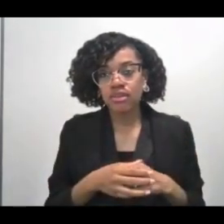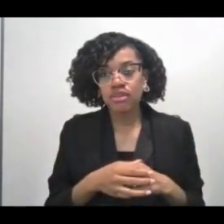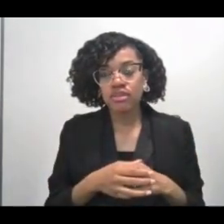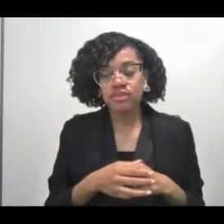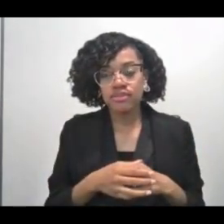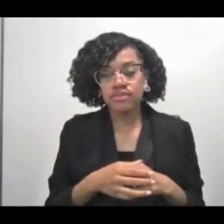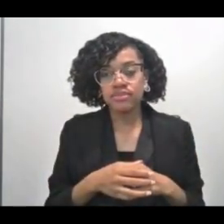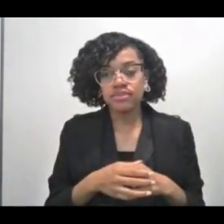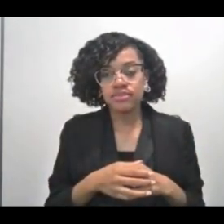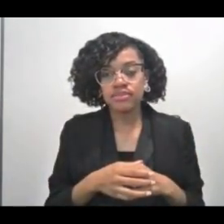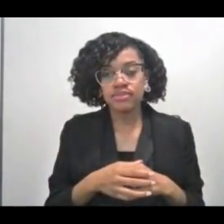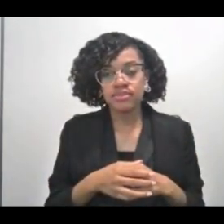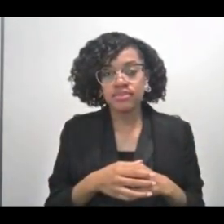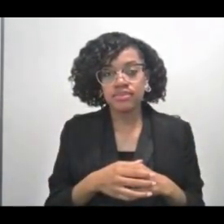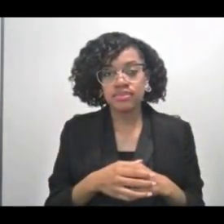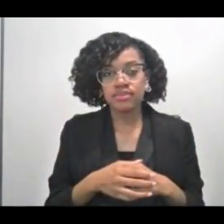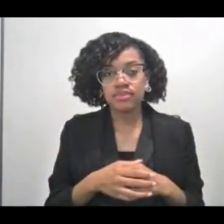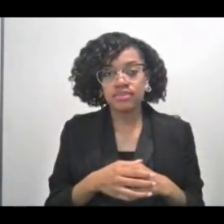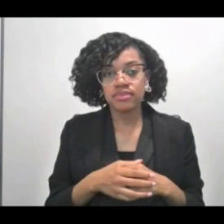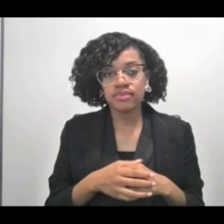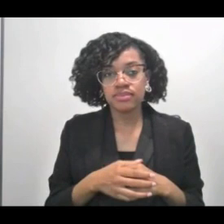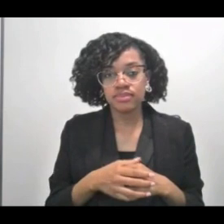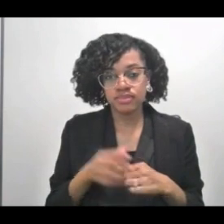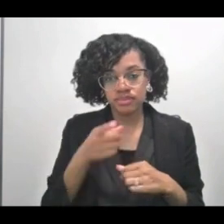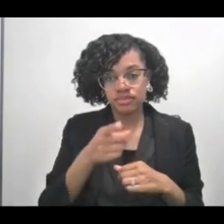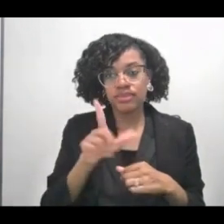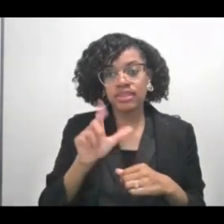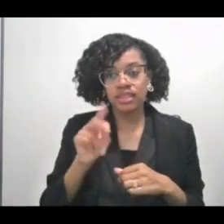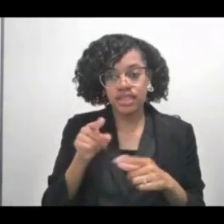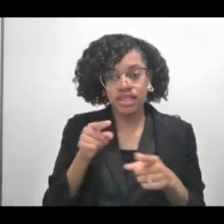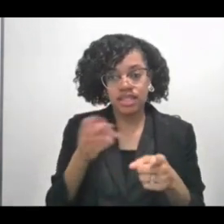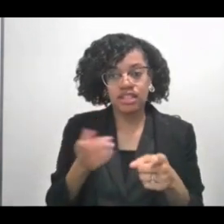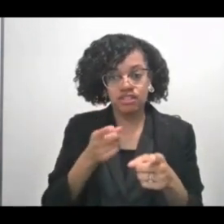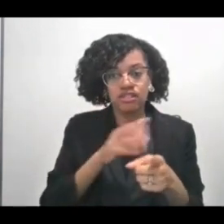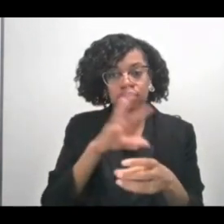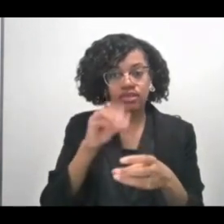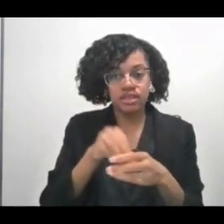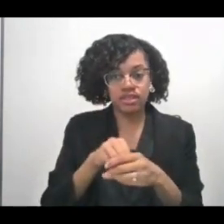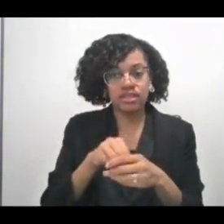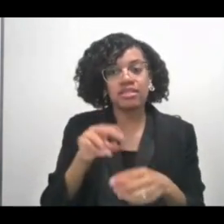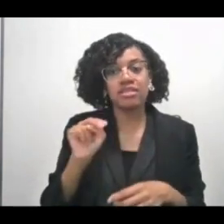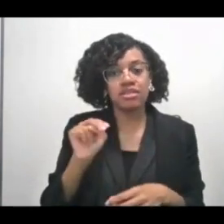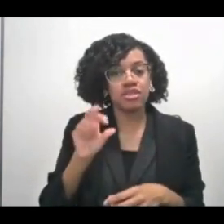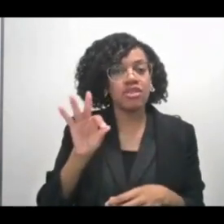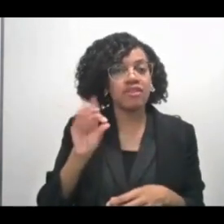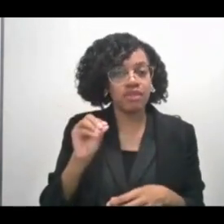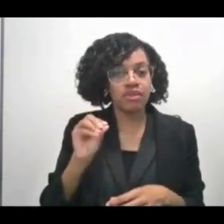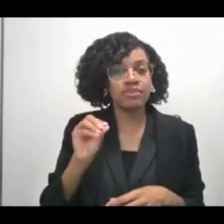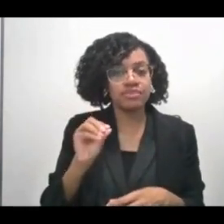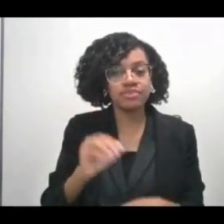linked within the NOFO. I'm going to pause here for a moment